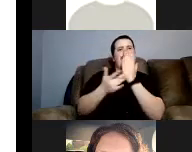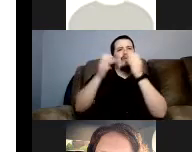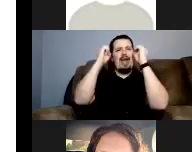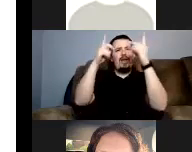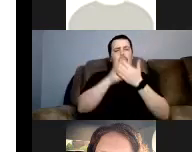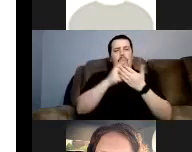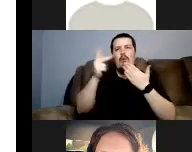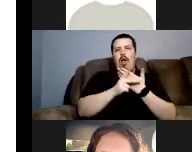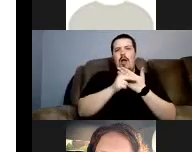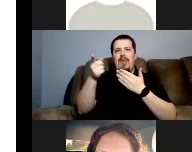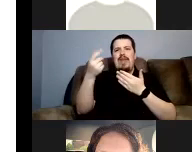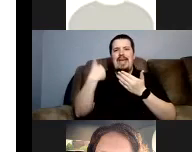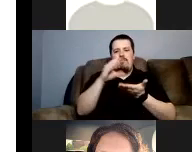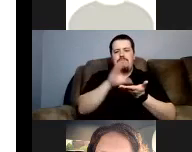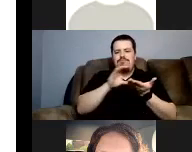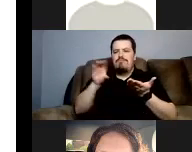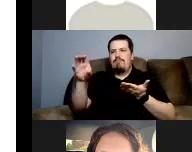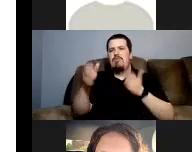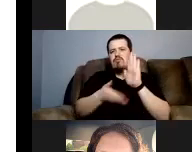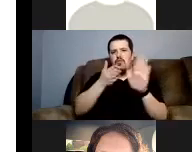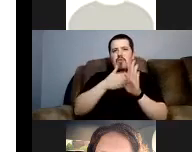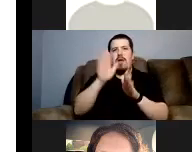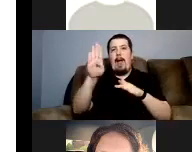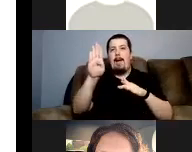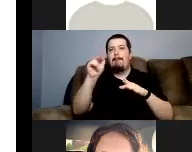they're going to get money so they can operate this bank. Not every school needs bank money,